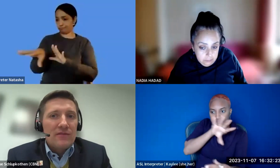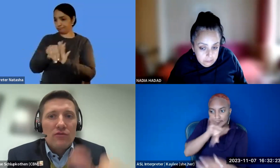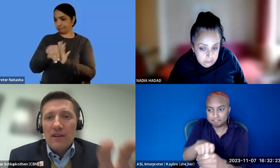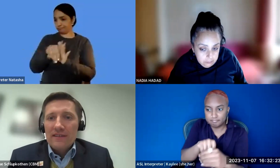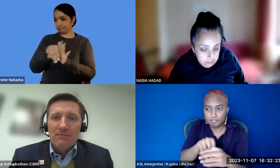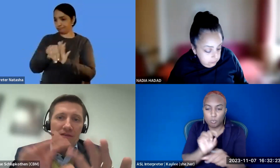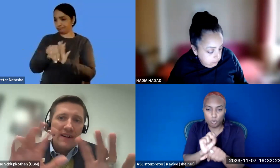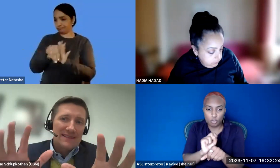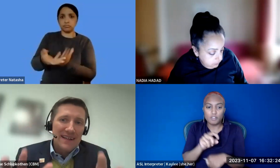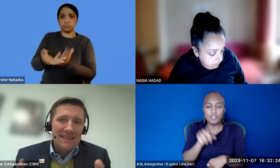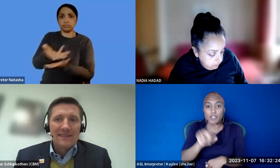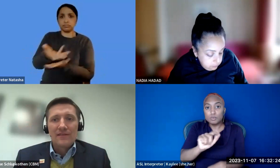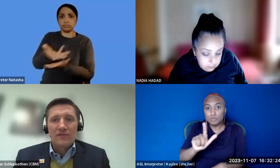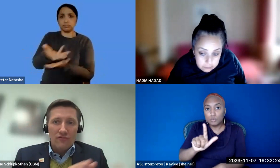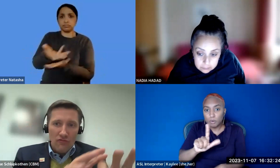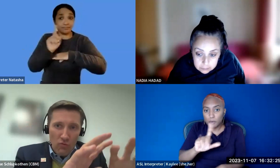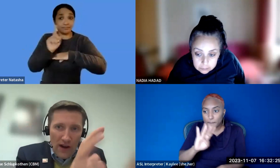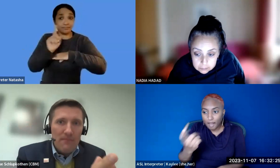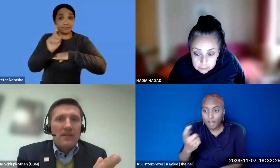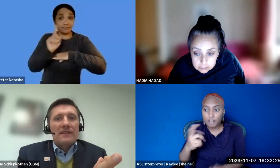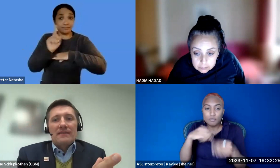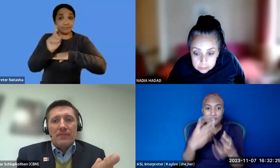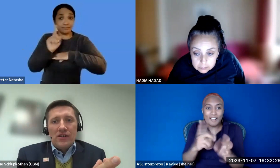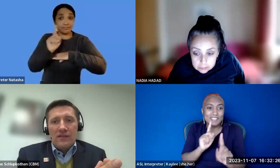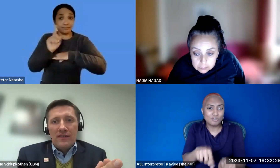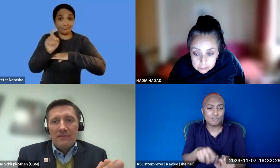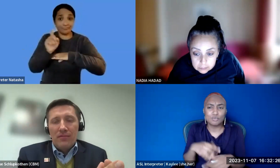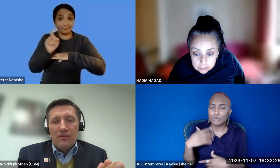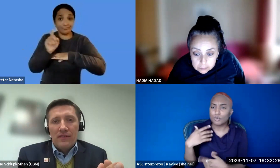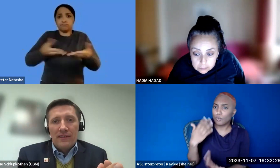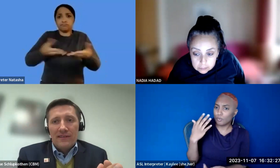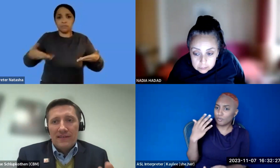This toolbox provides answers to why participation is important